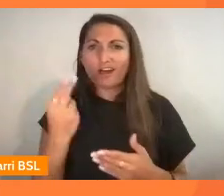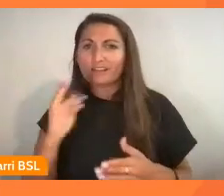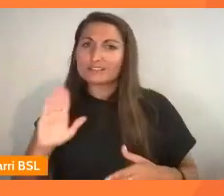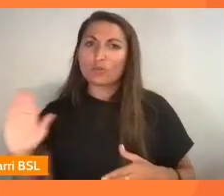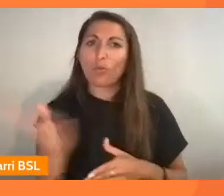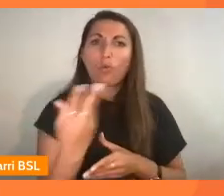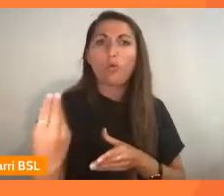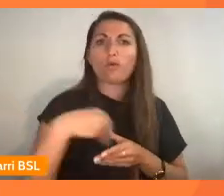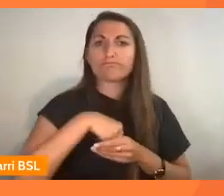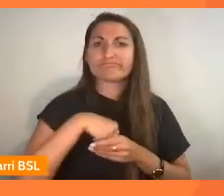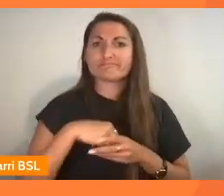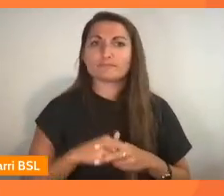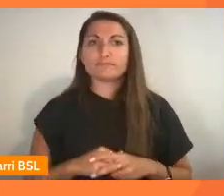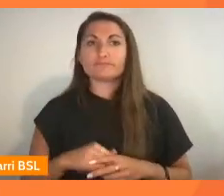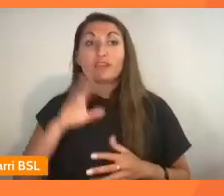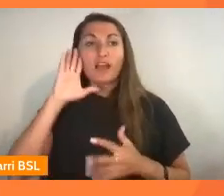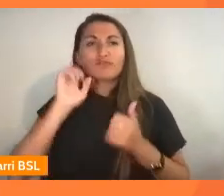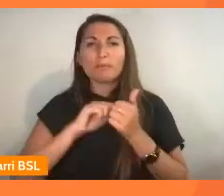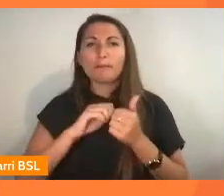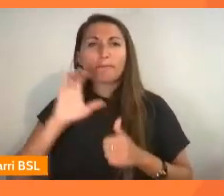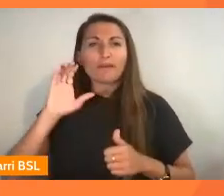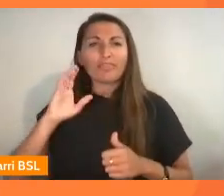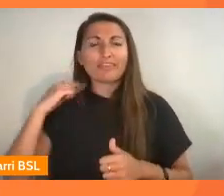I remember when we commissioned our sound artist and they saw